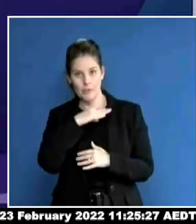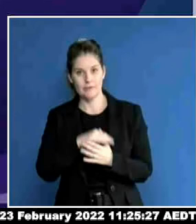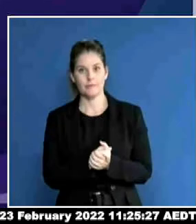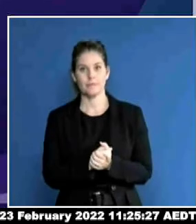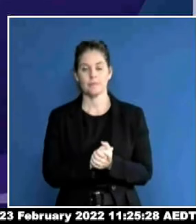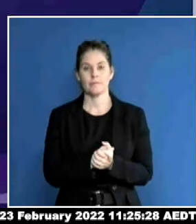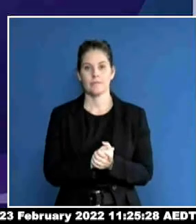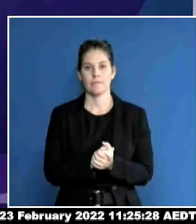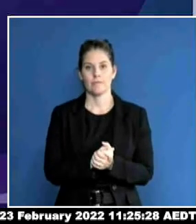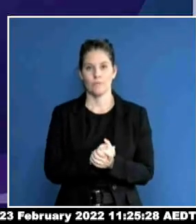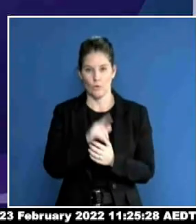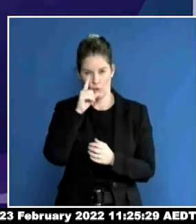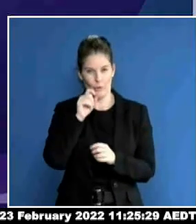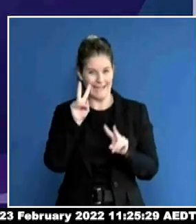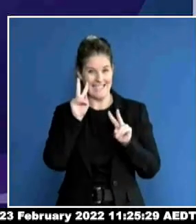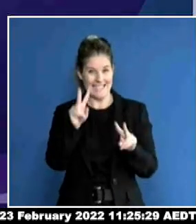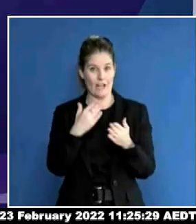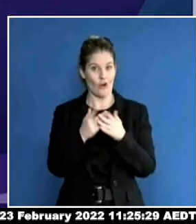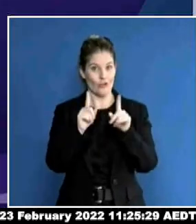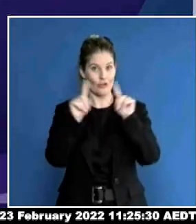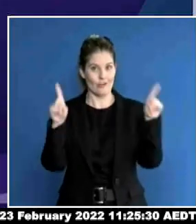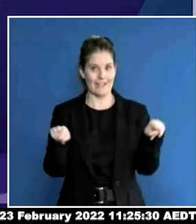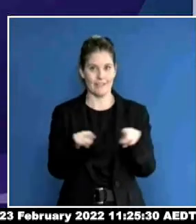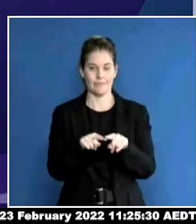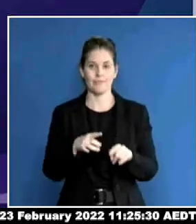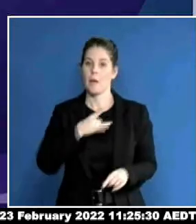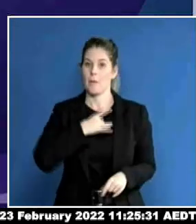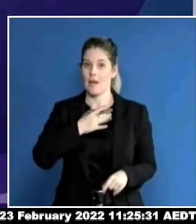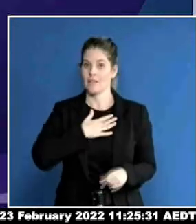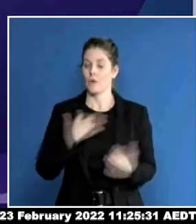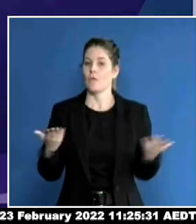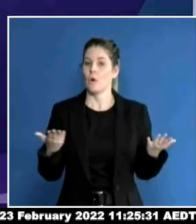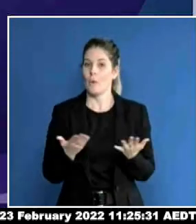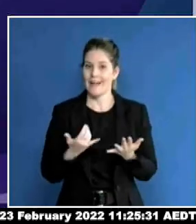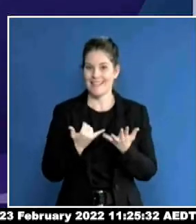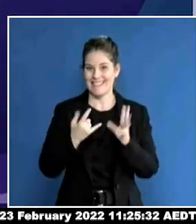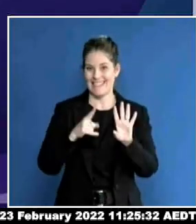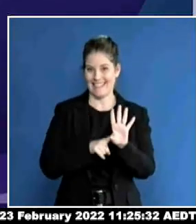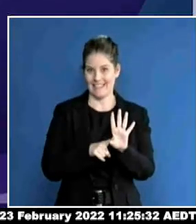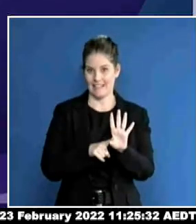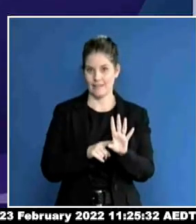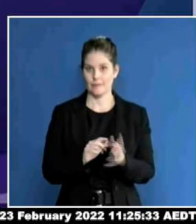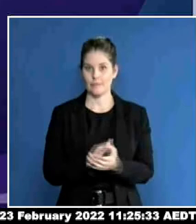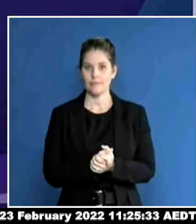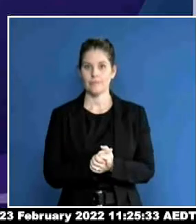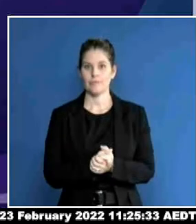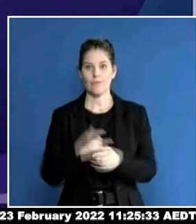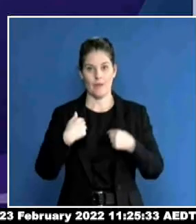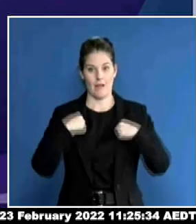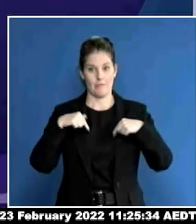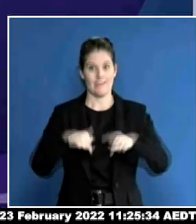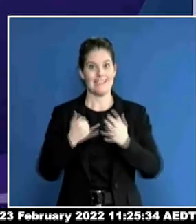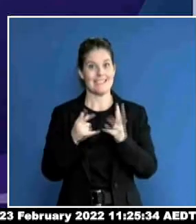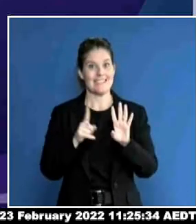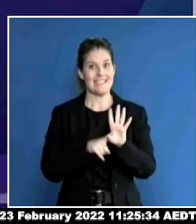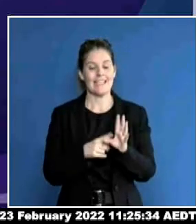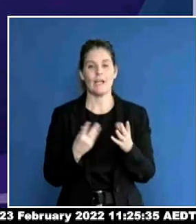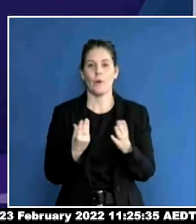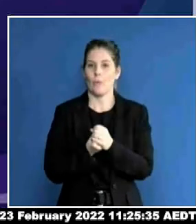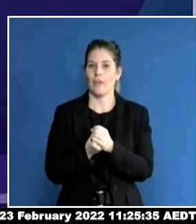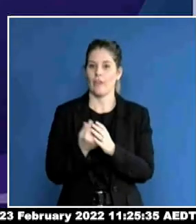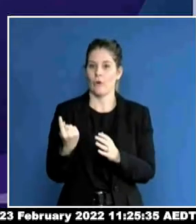And I am in the Sydney hearing room together with Ms McMahon, so I hope that explains